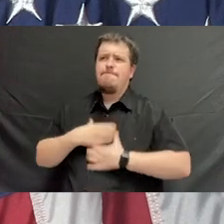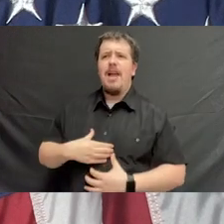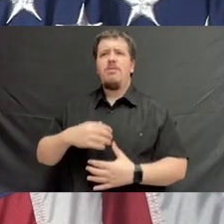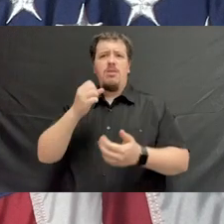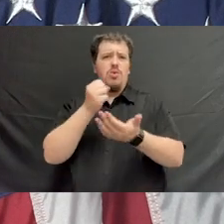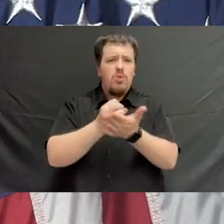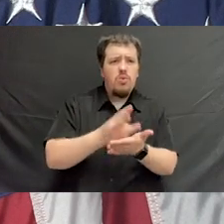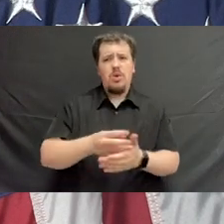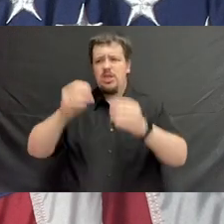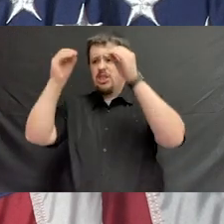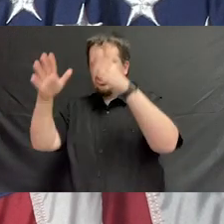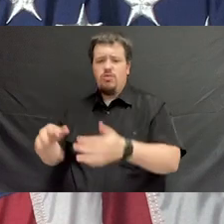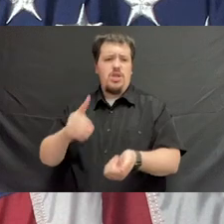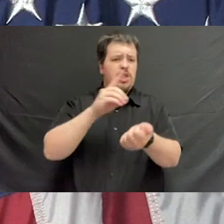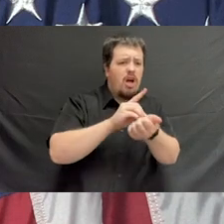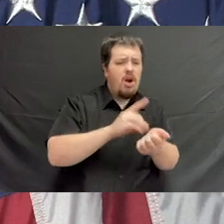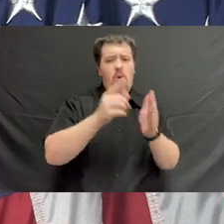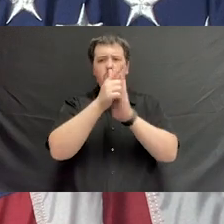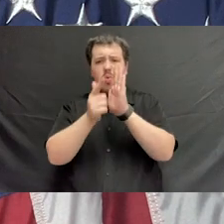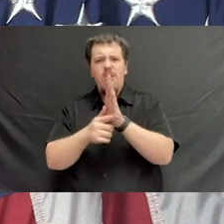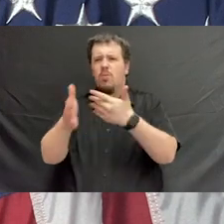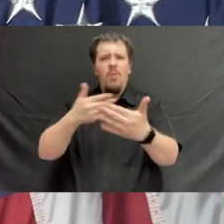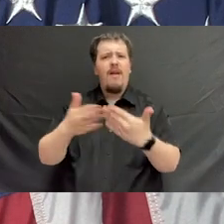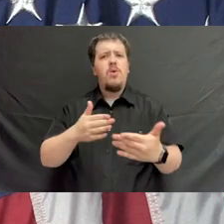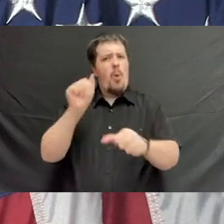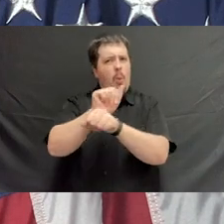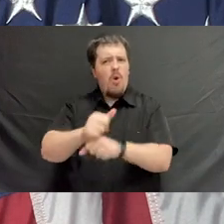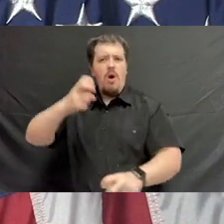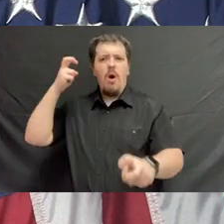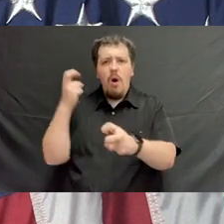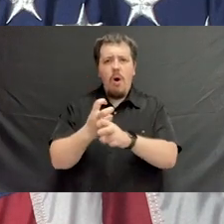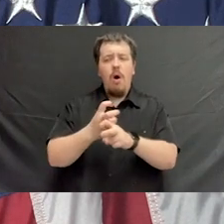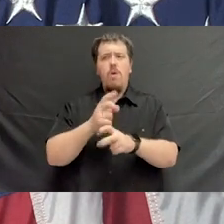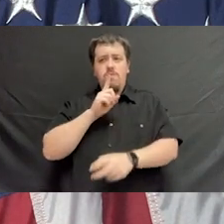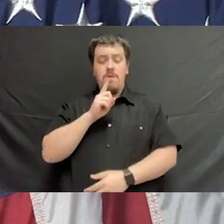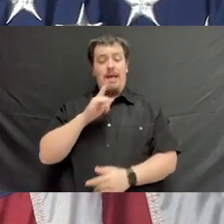whether it's a social worker, or a teacher, or a doctor, a lawyer, whatever it is, work hard at your job.